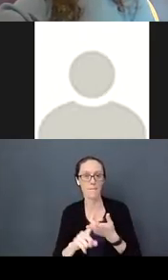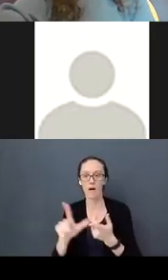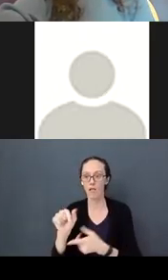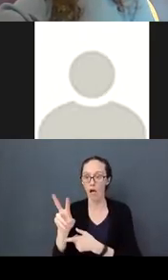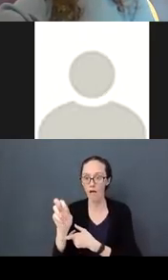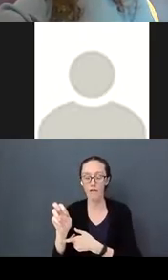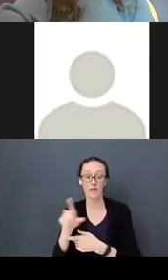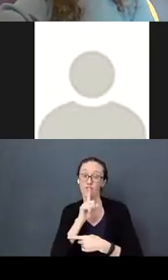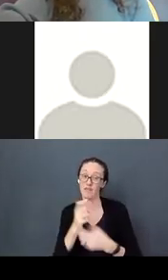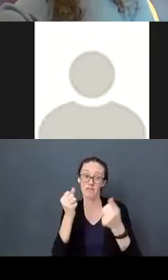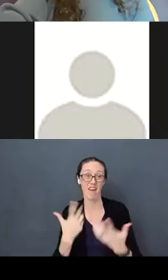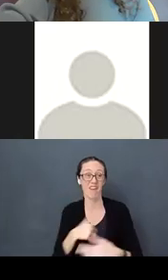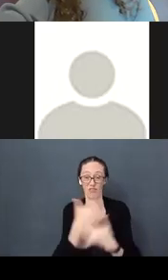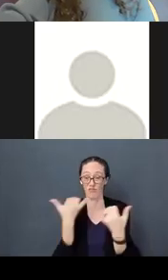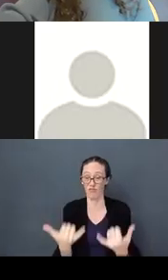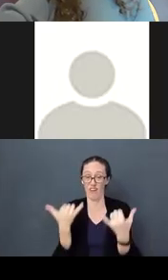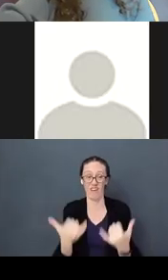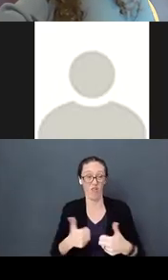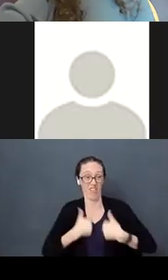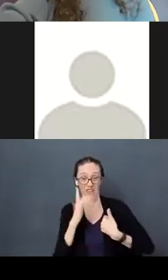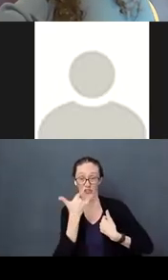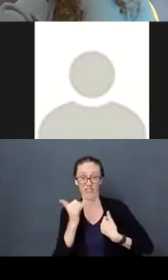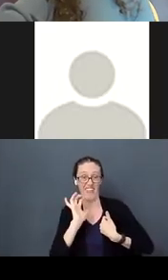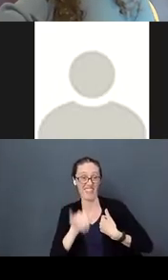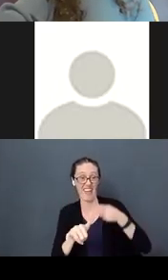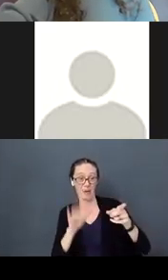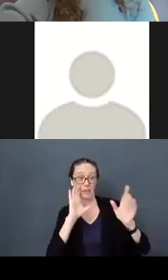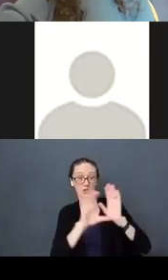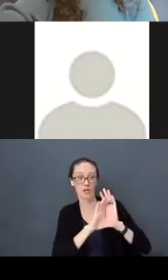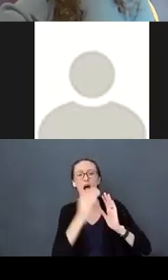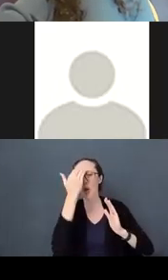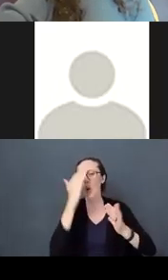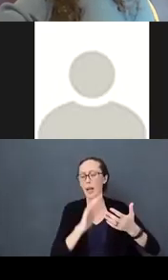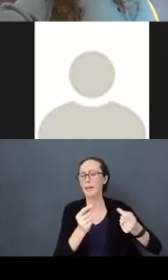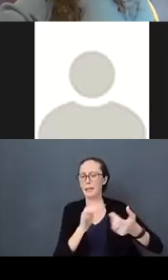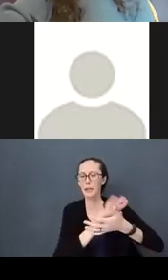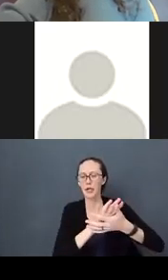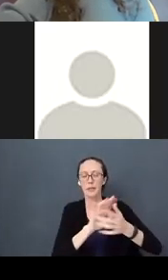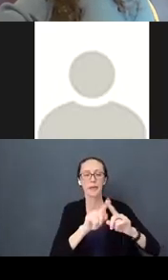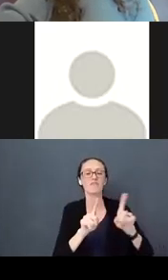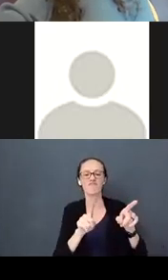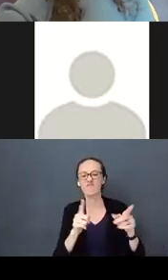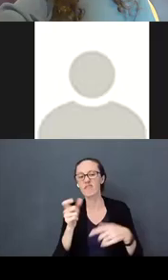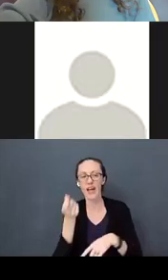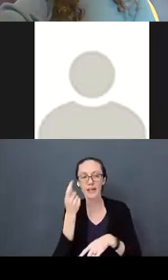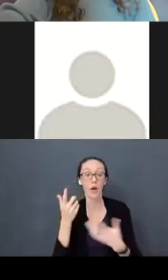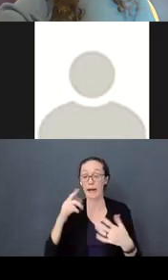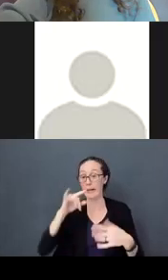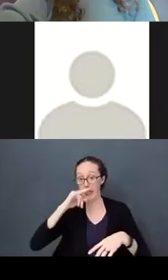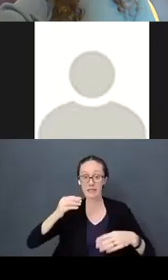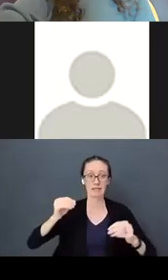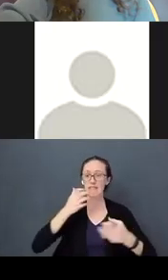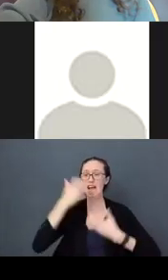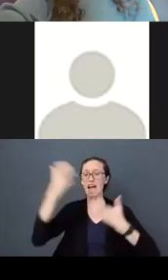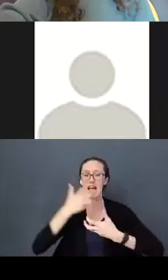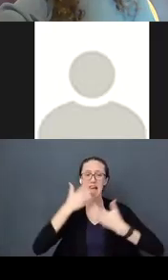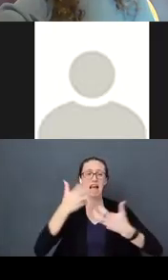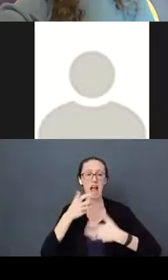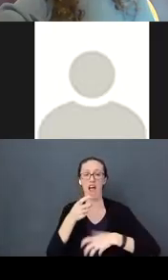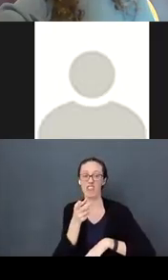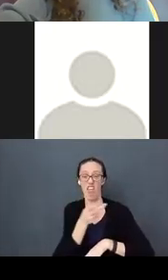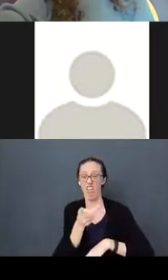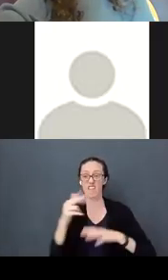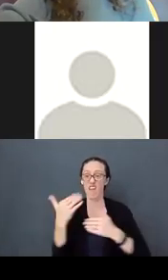for a lot of us. The kids are screaming they haven’ t been out in three months. Hawaii you